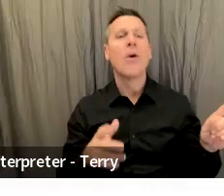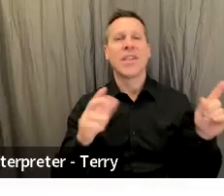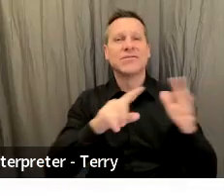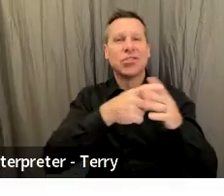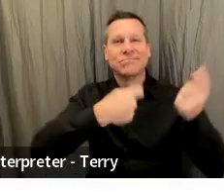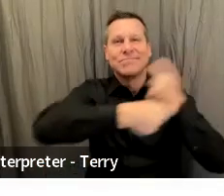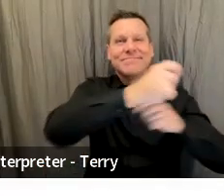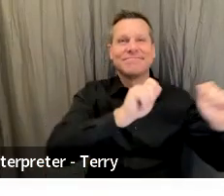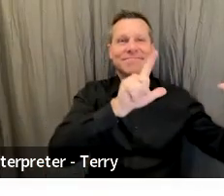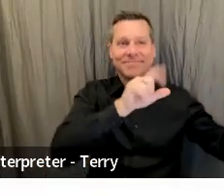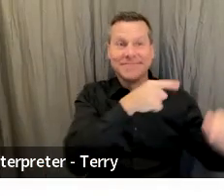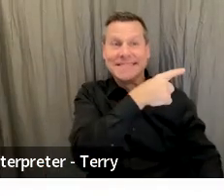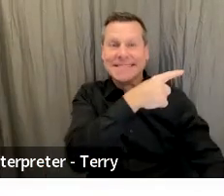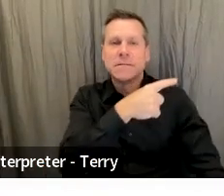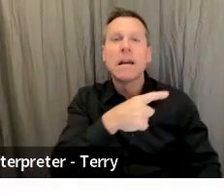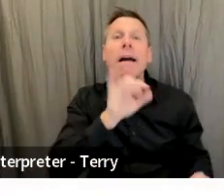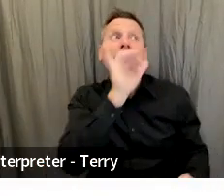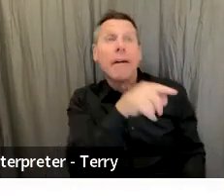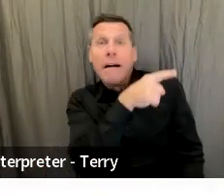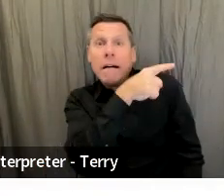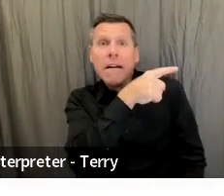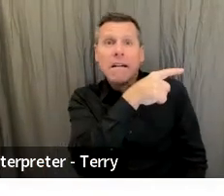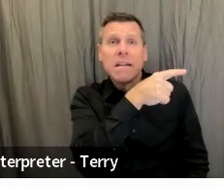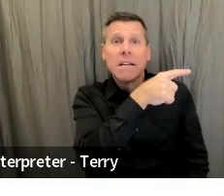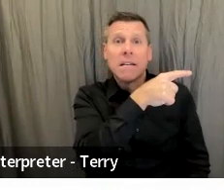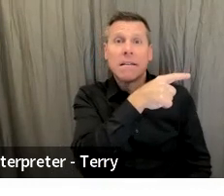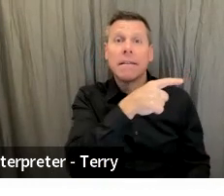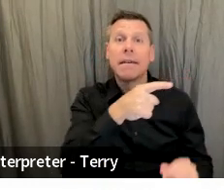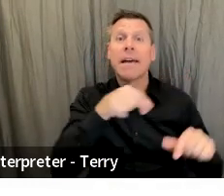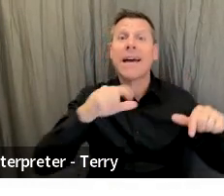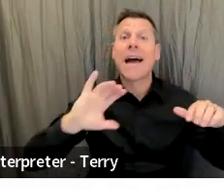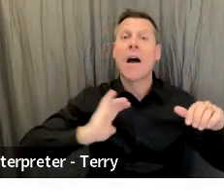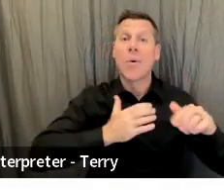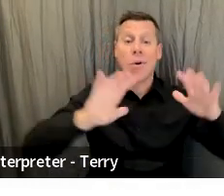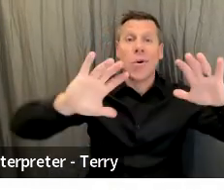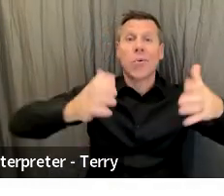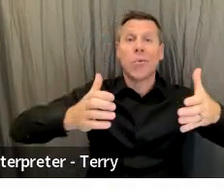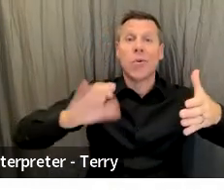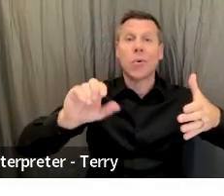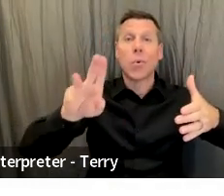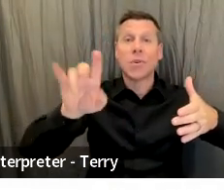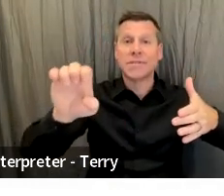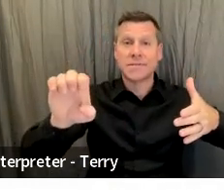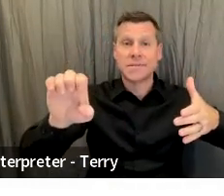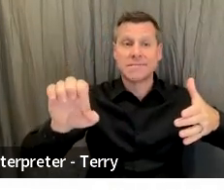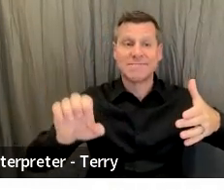So what I want to show you is this, this is our course that we created and this is the home page.